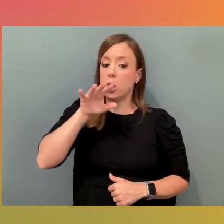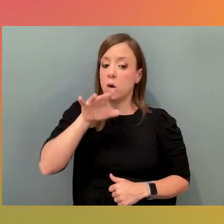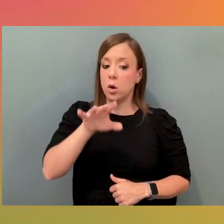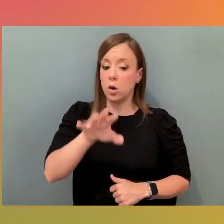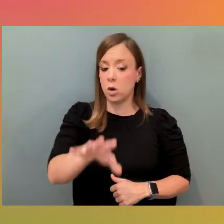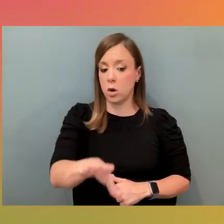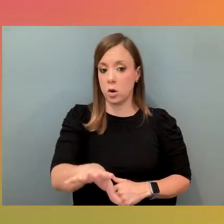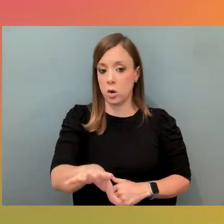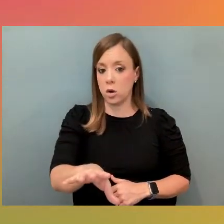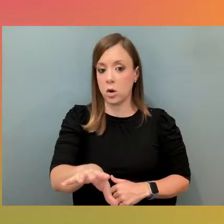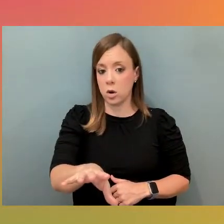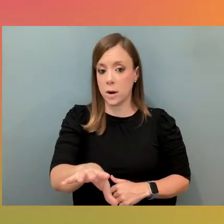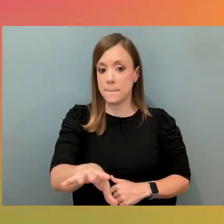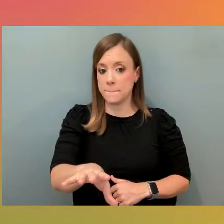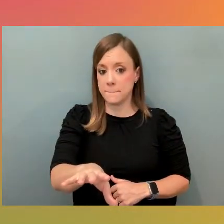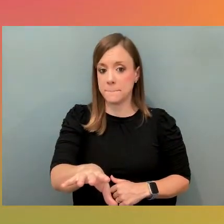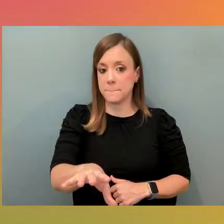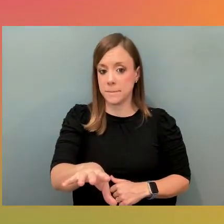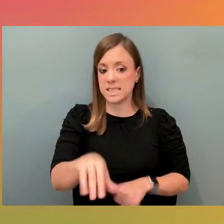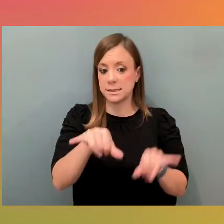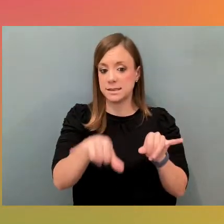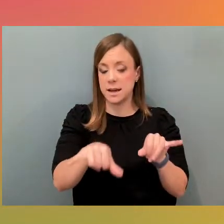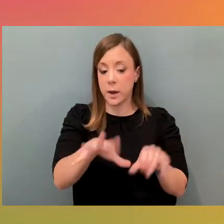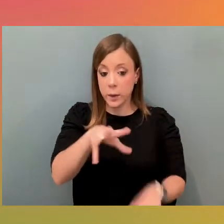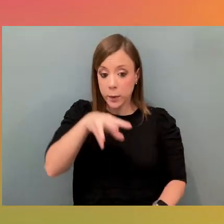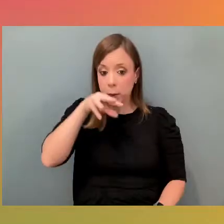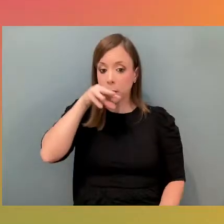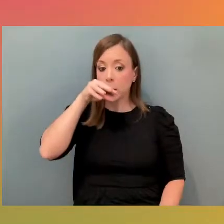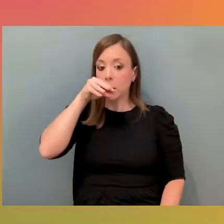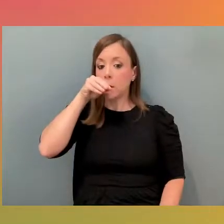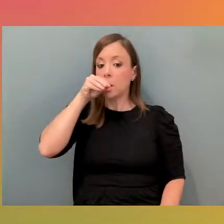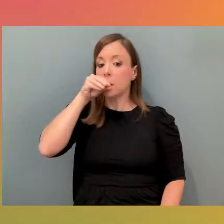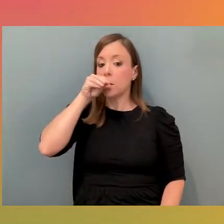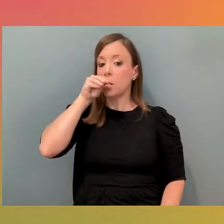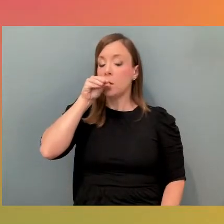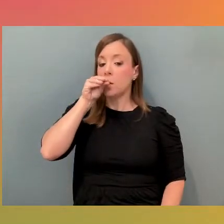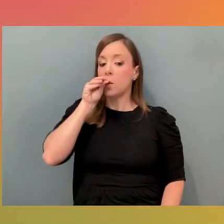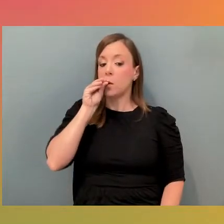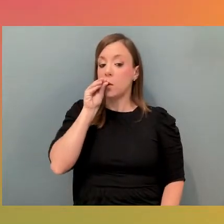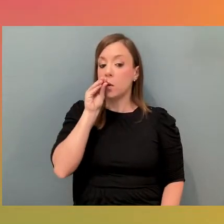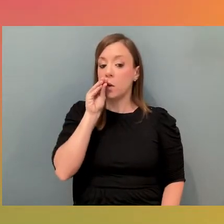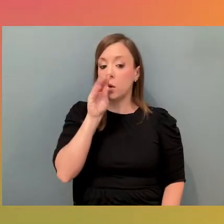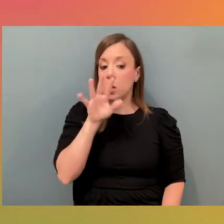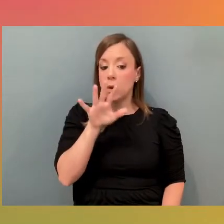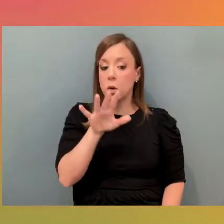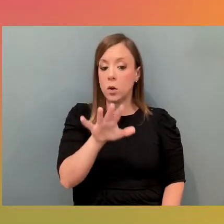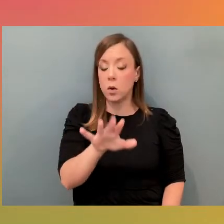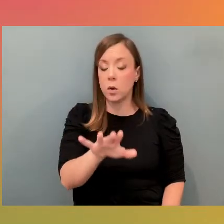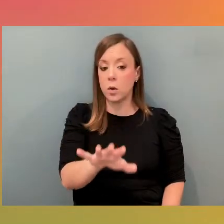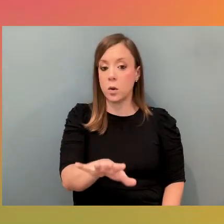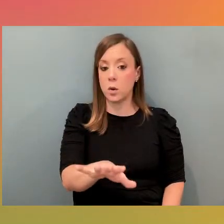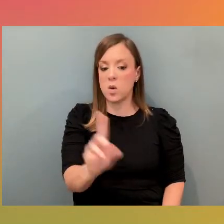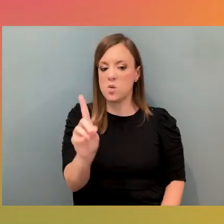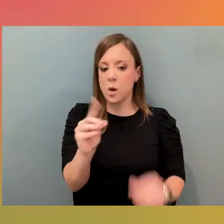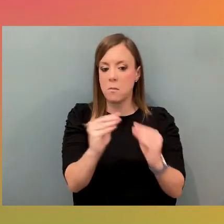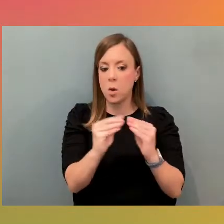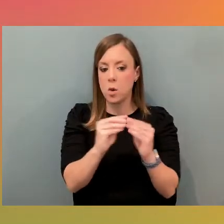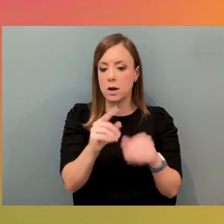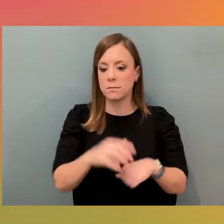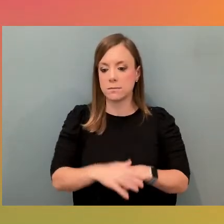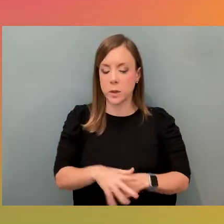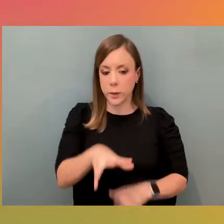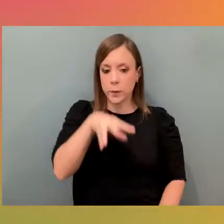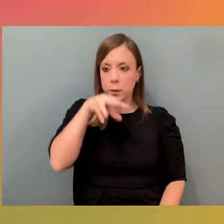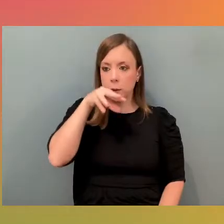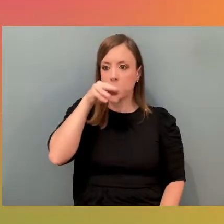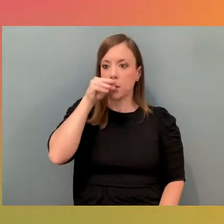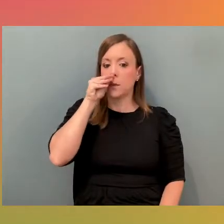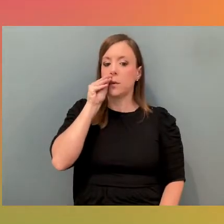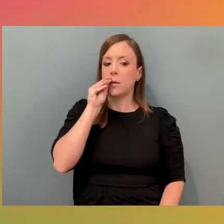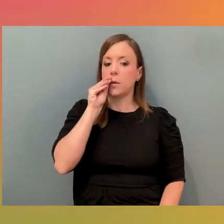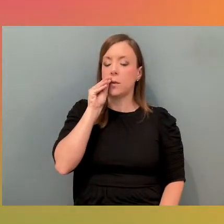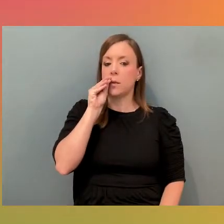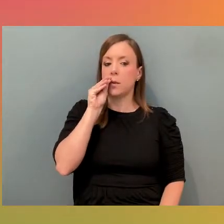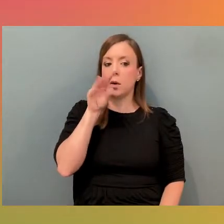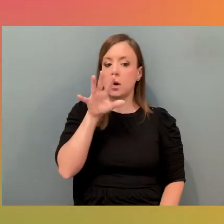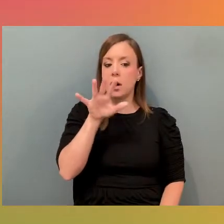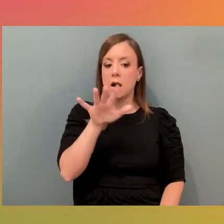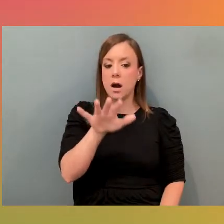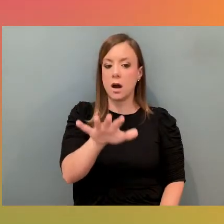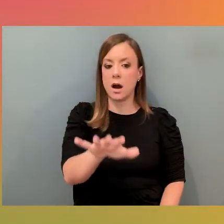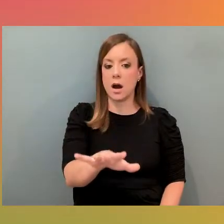TAKE A FULL BREATH IN.